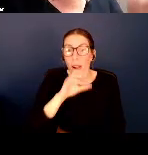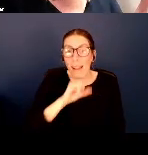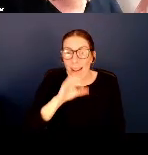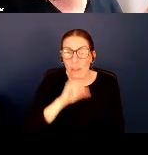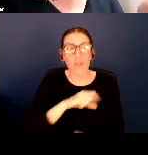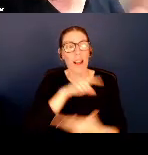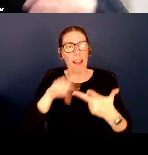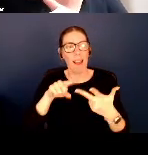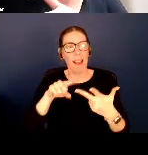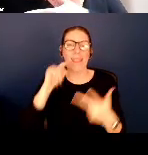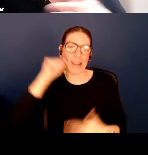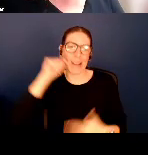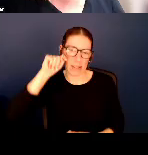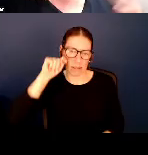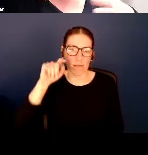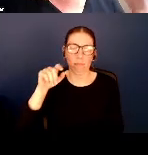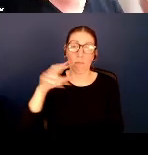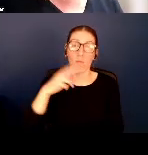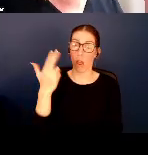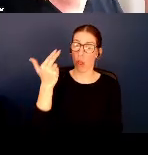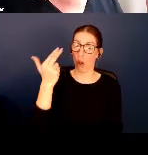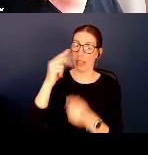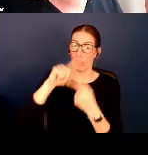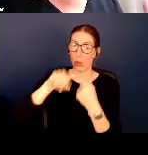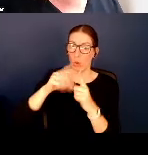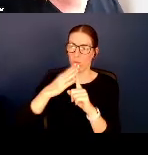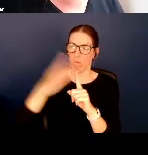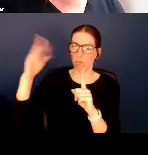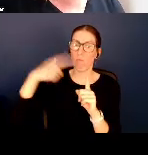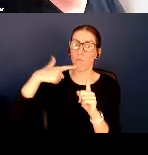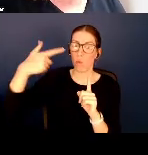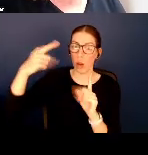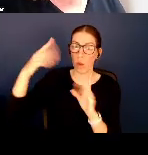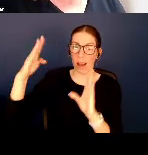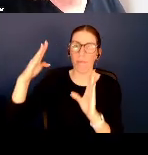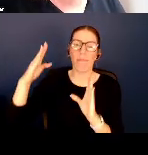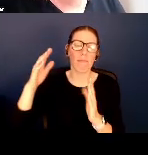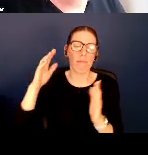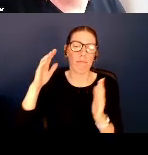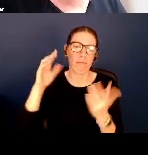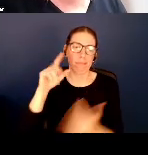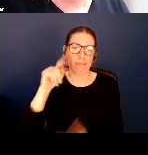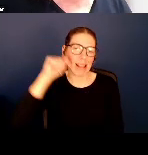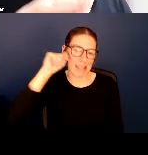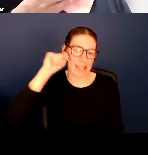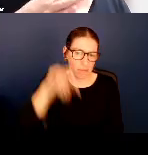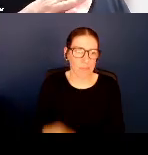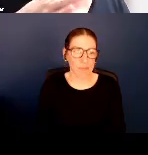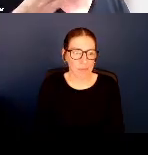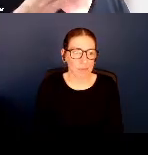you hit 13 to 21, you fall into this adolescent group. And the reason why we did this is that the